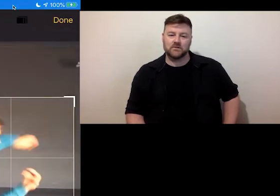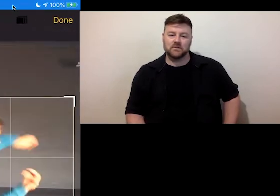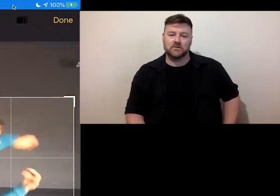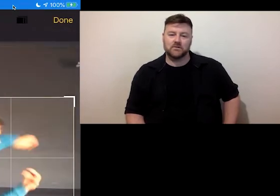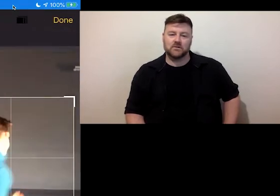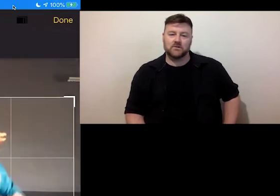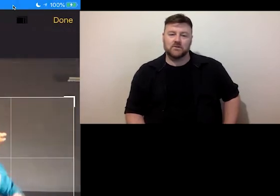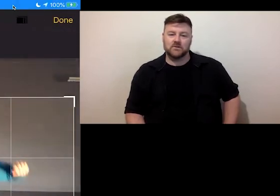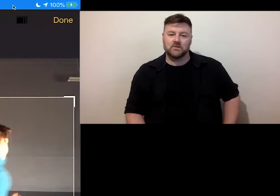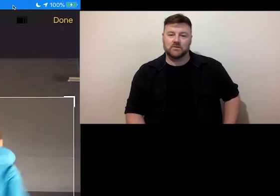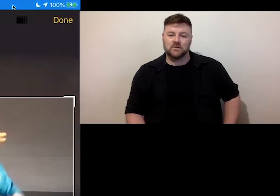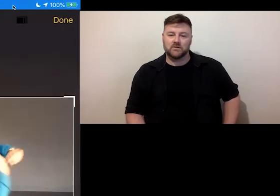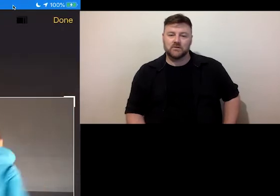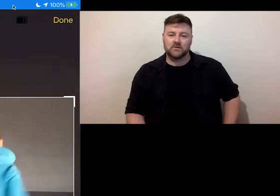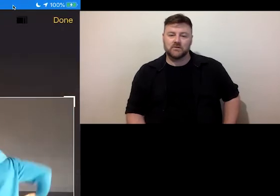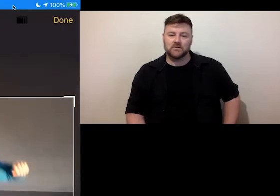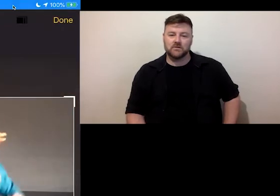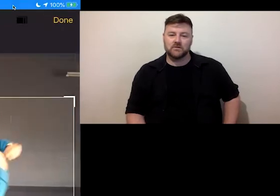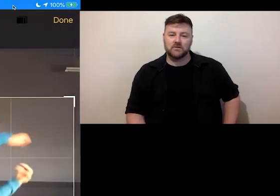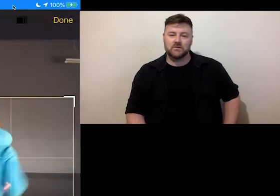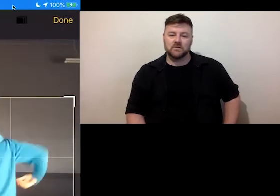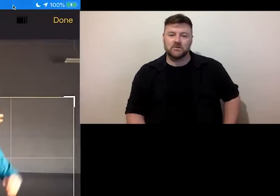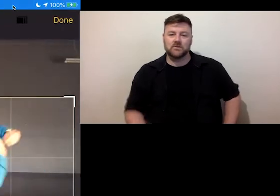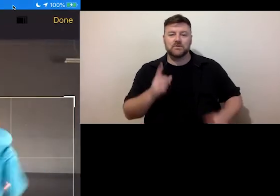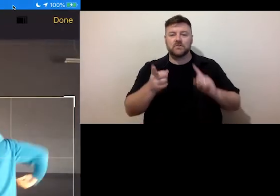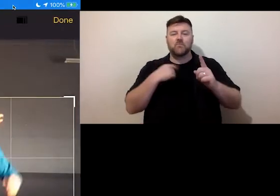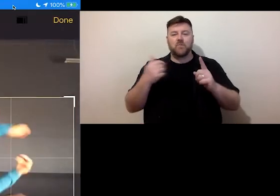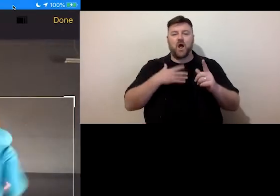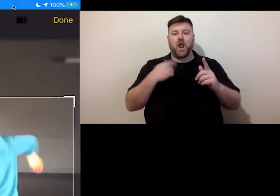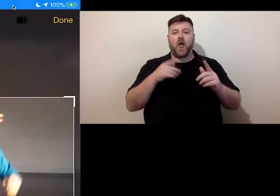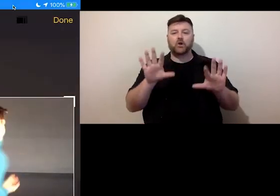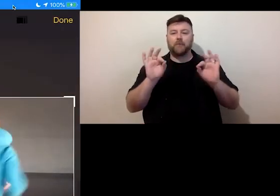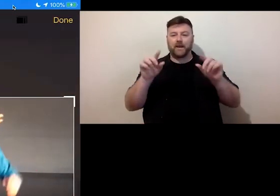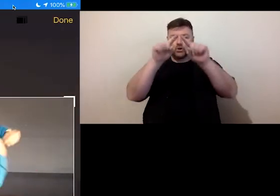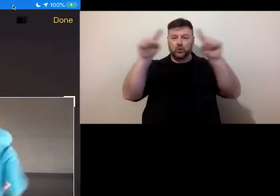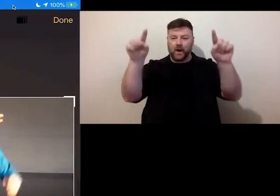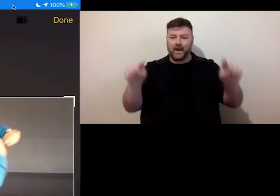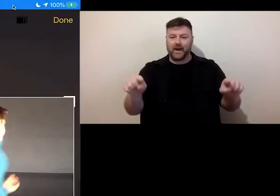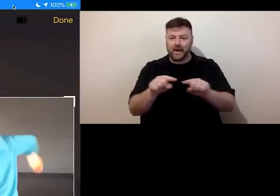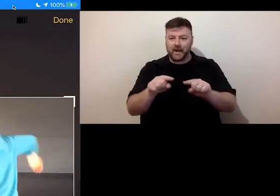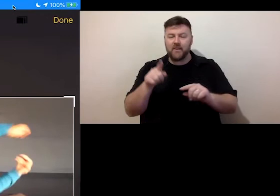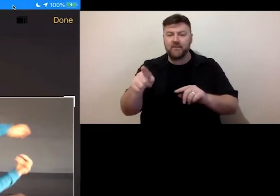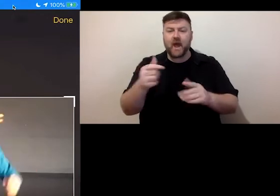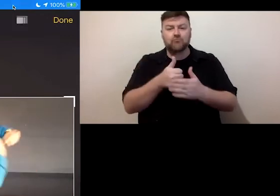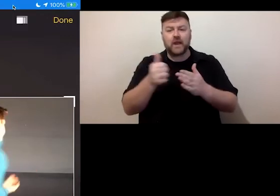square option - usually you'd choose a square if you're making things for